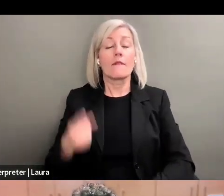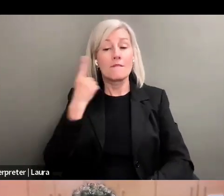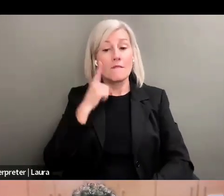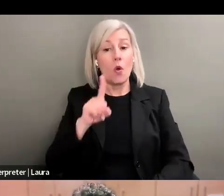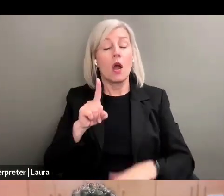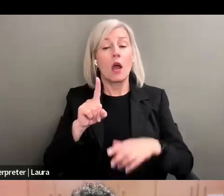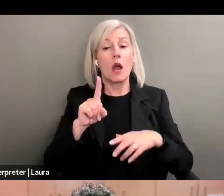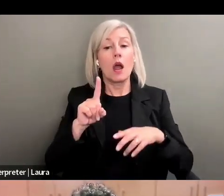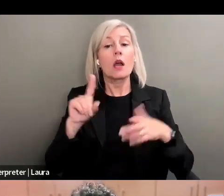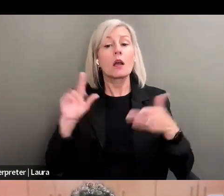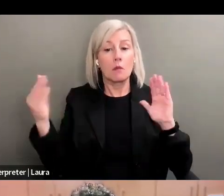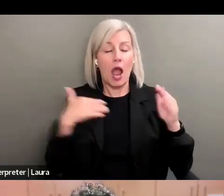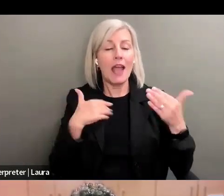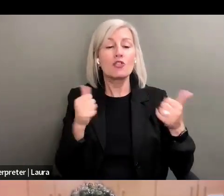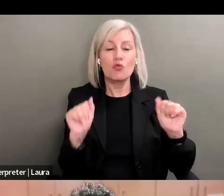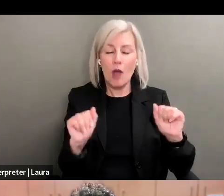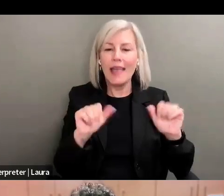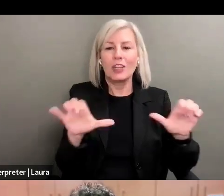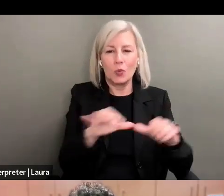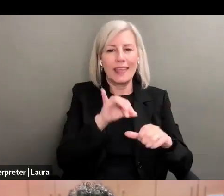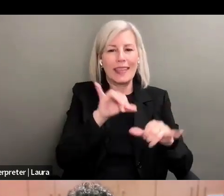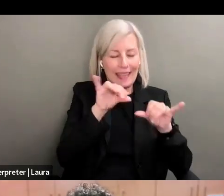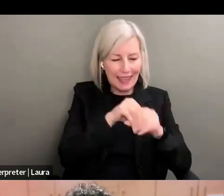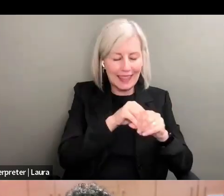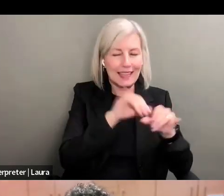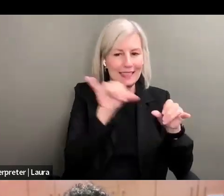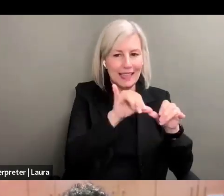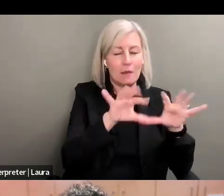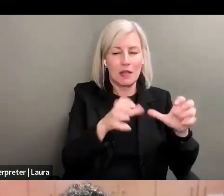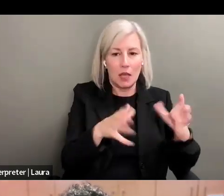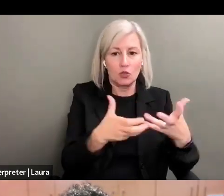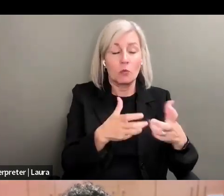it in the same classroom for the ones that I want to look at as they get older.